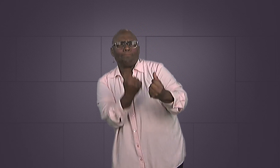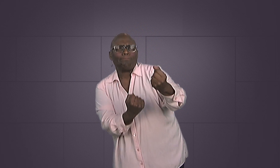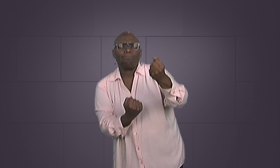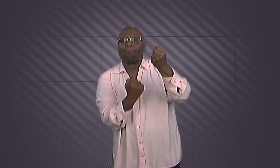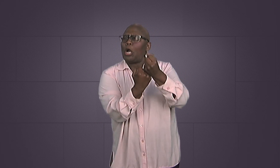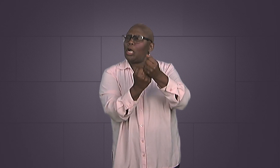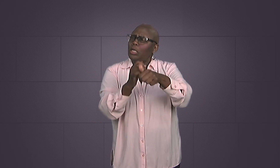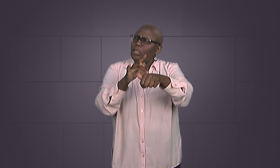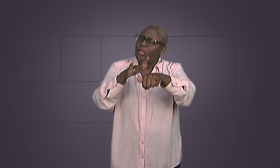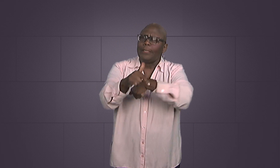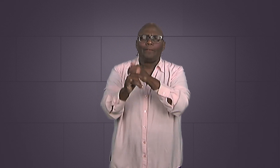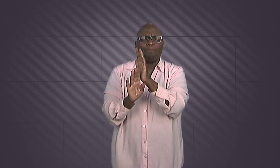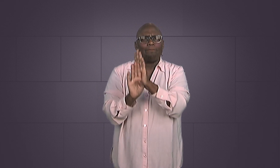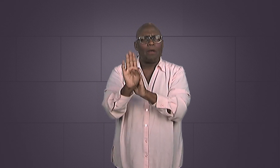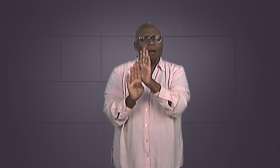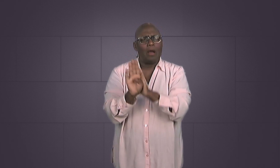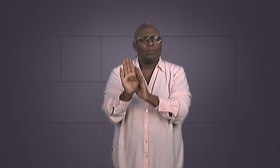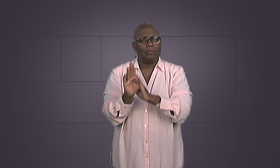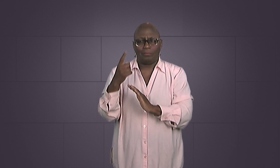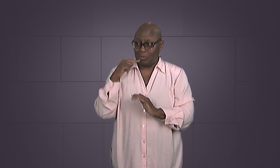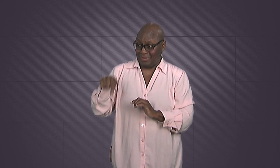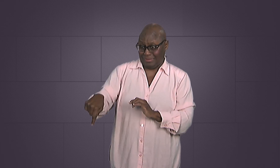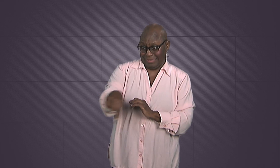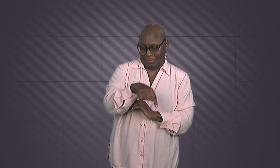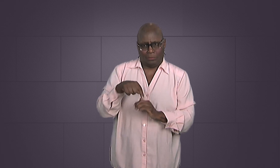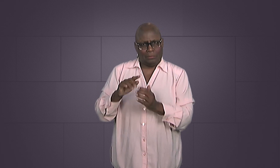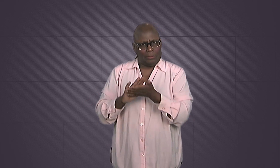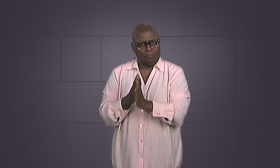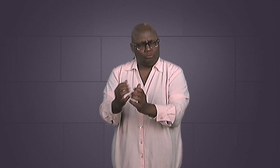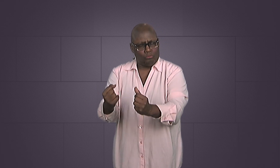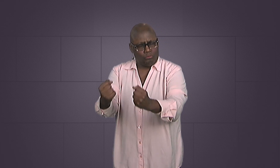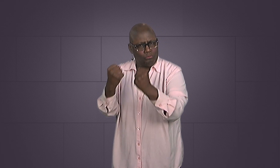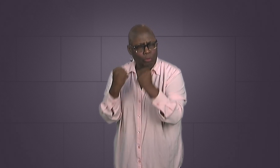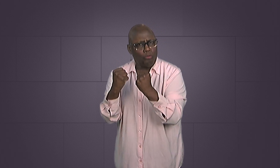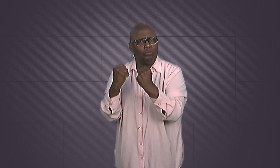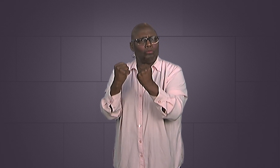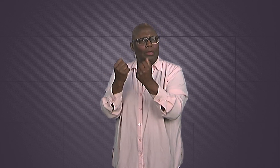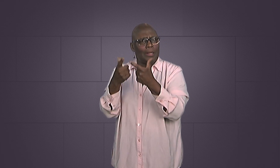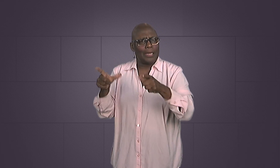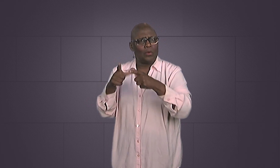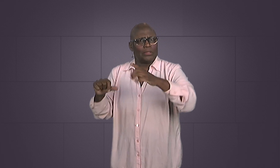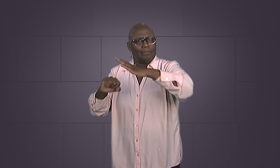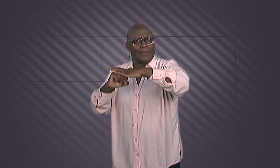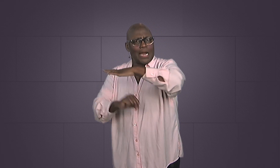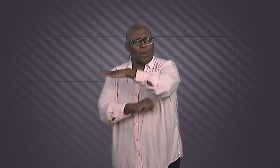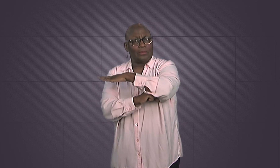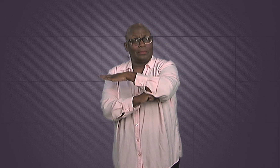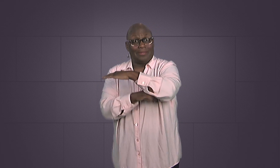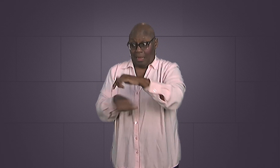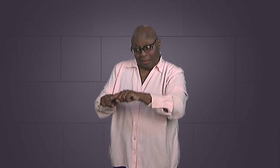of strong language foundations for children